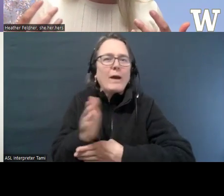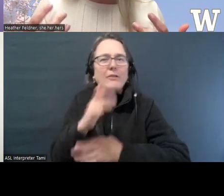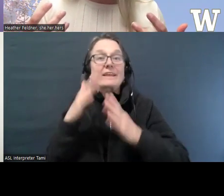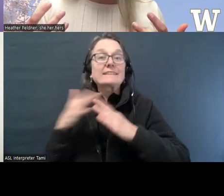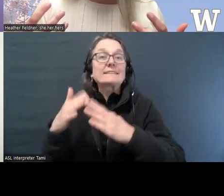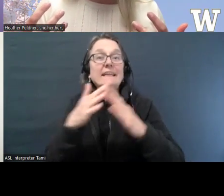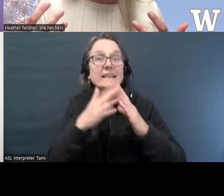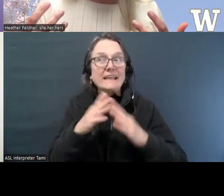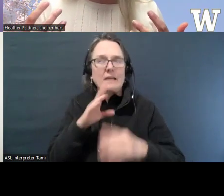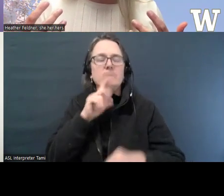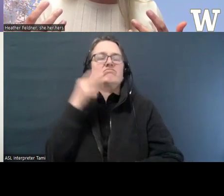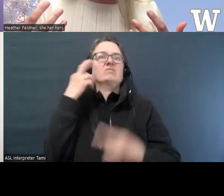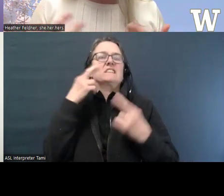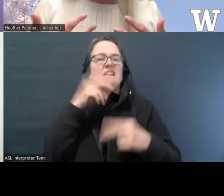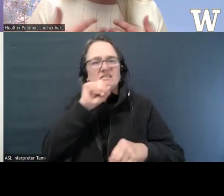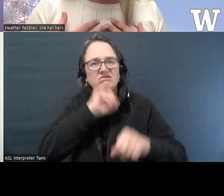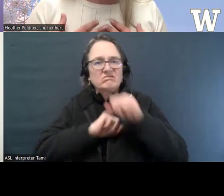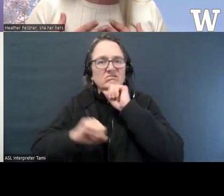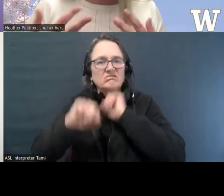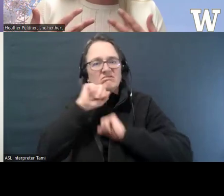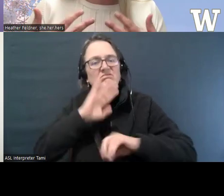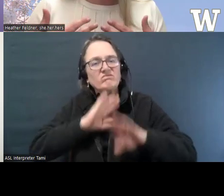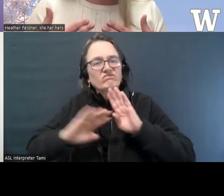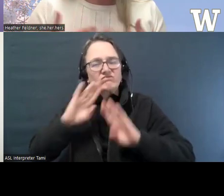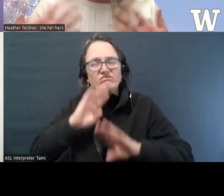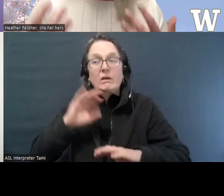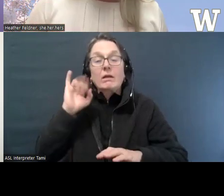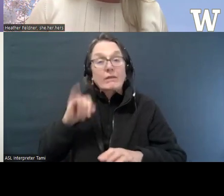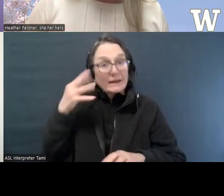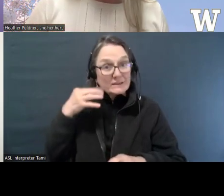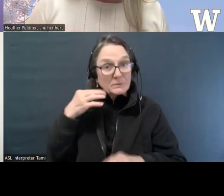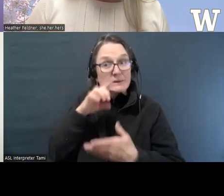to encourage empathy.